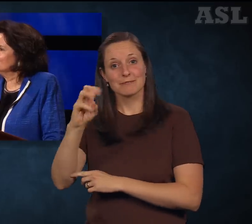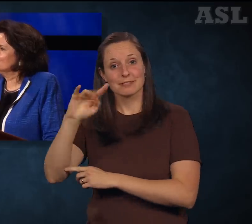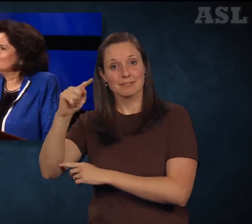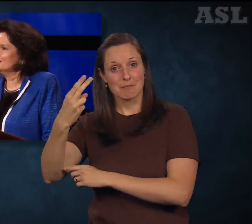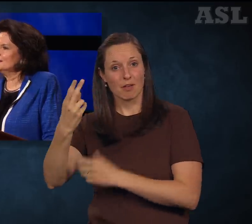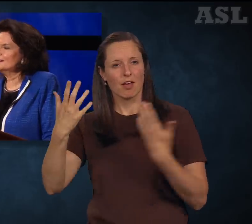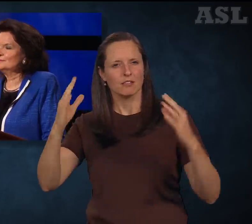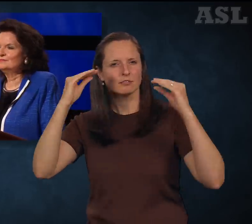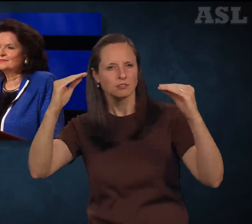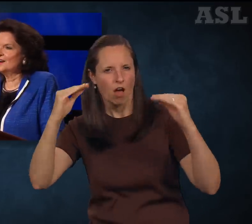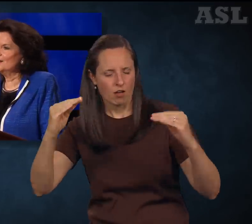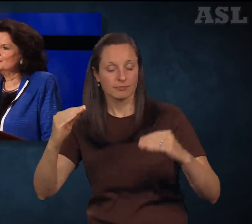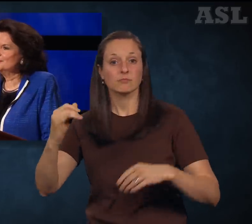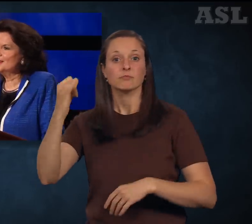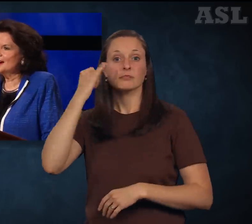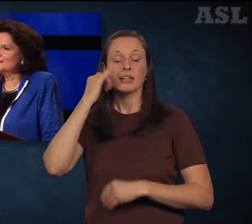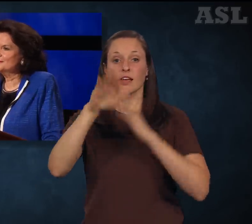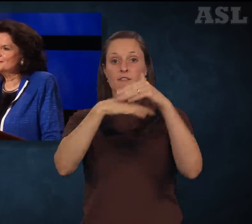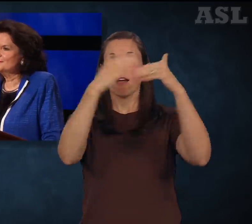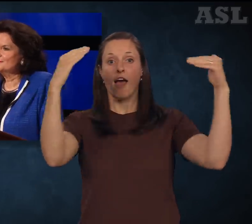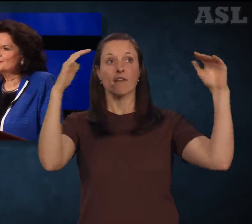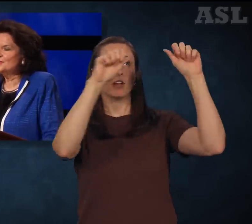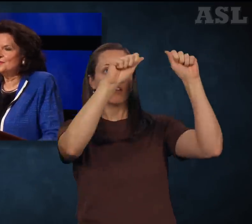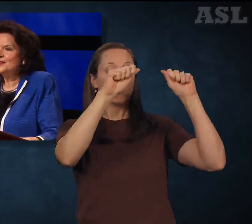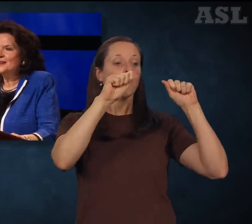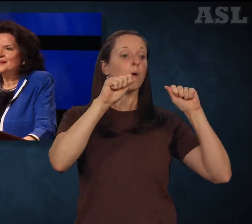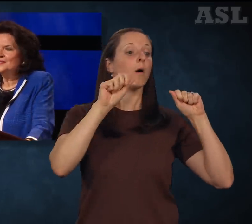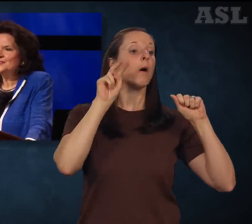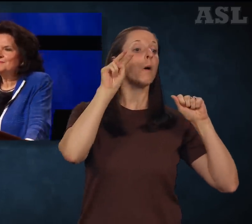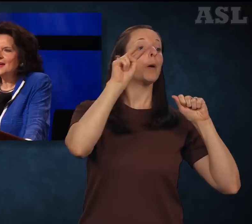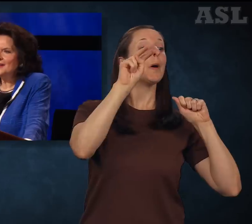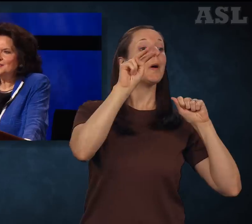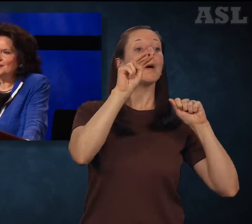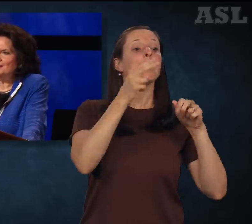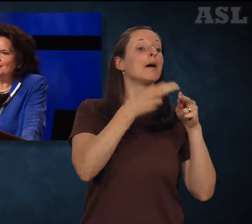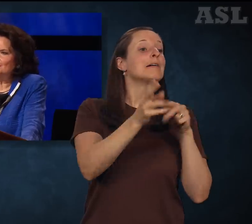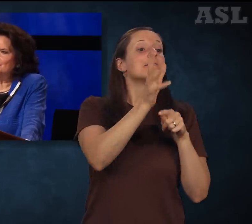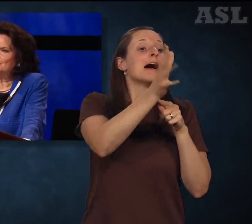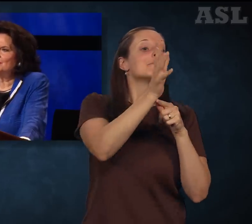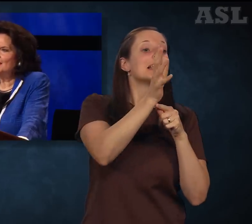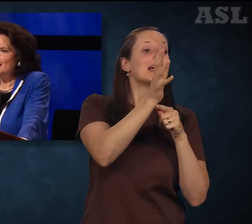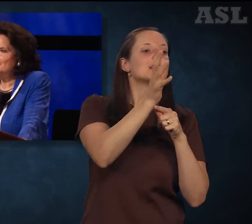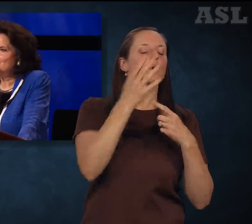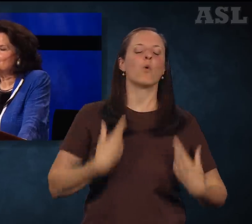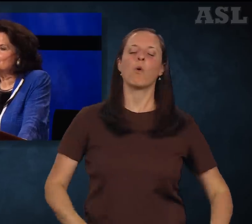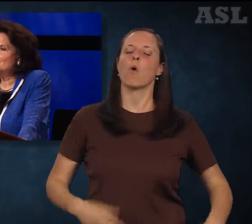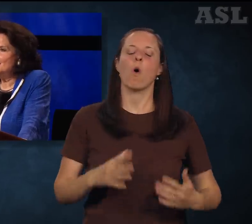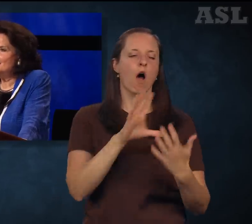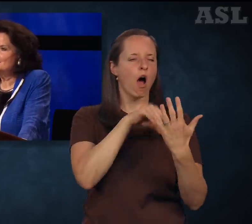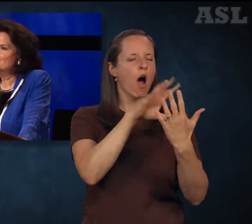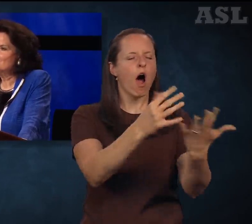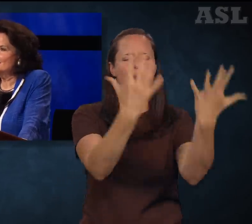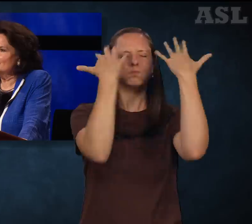YOU WOULD KNOW MORE ON A TOPIC THAN IF YOU STUDIED IT